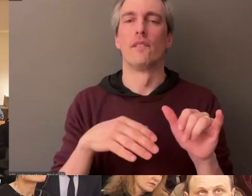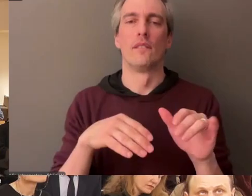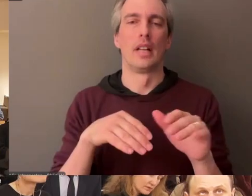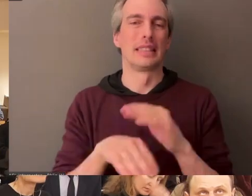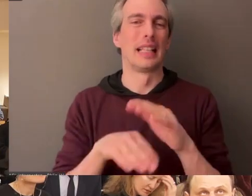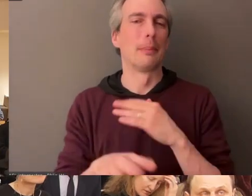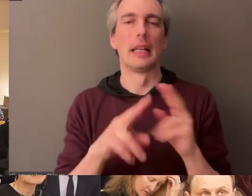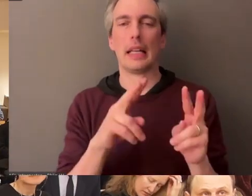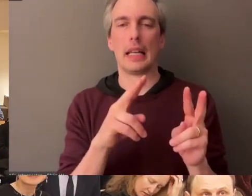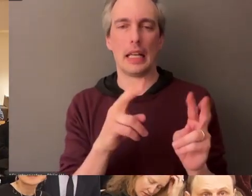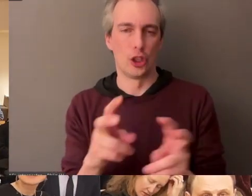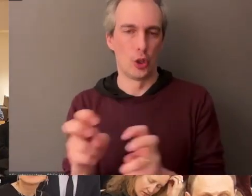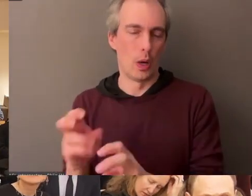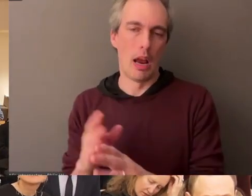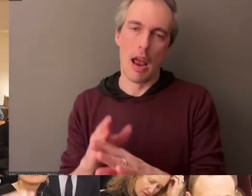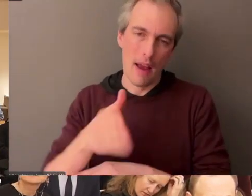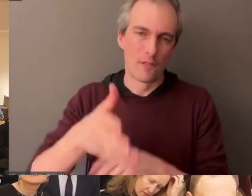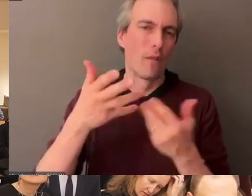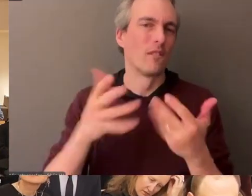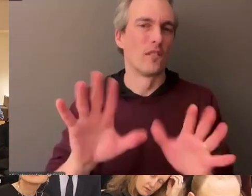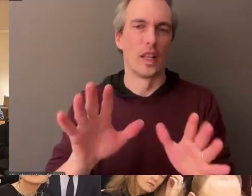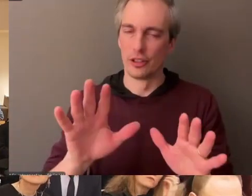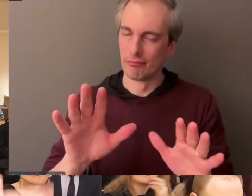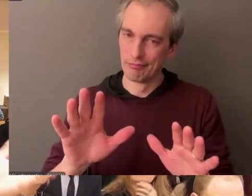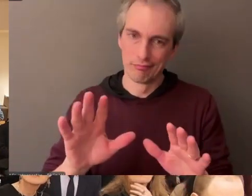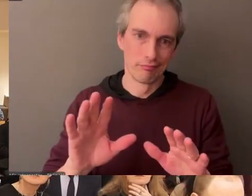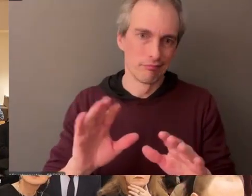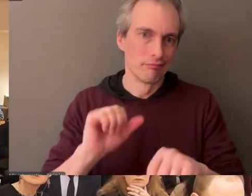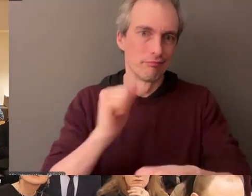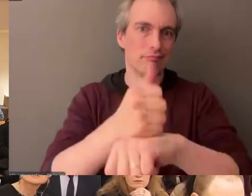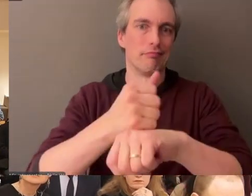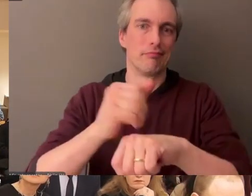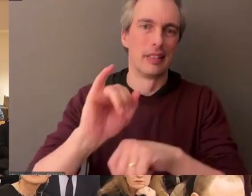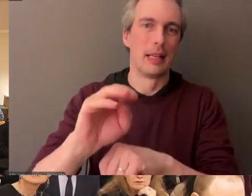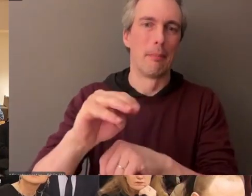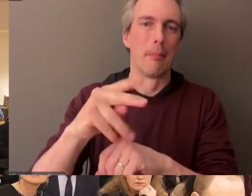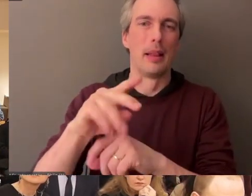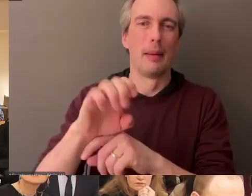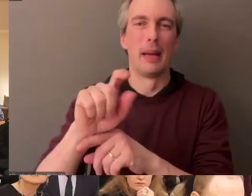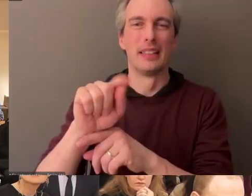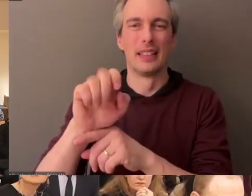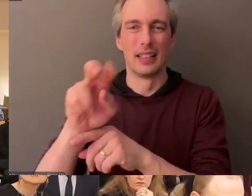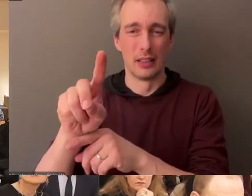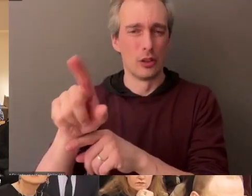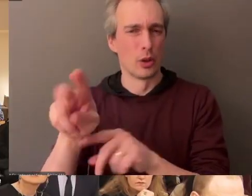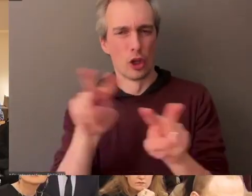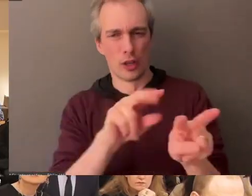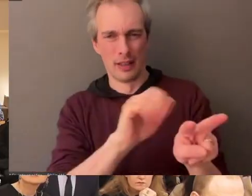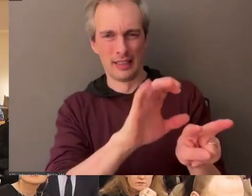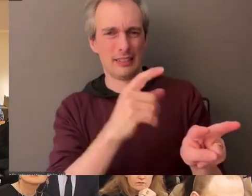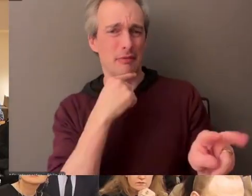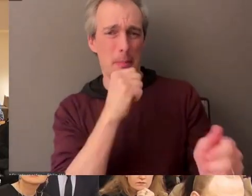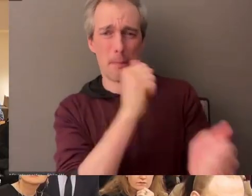So... You can look at the ACs and say... Well, it passed that, but there's something else wrong with it. I think that's how I'm interpreting that question.